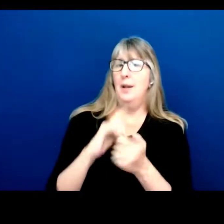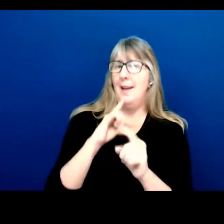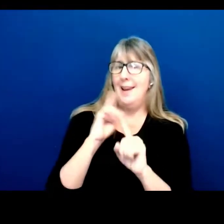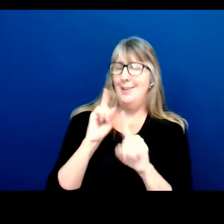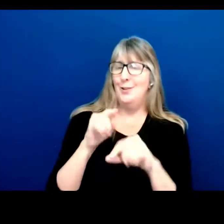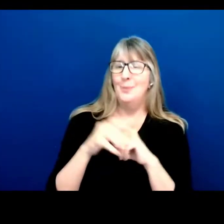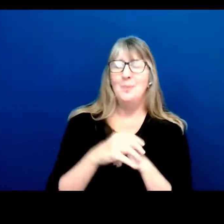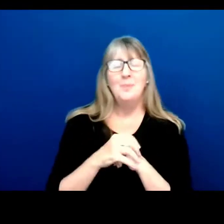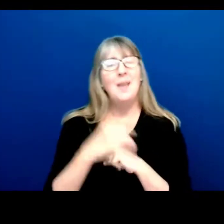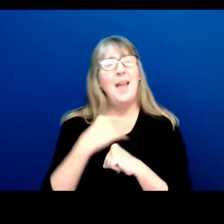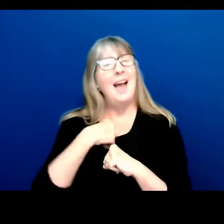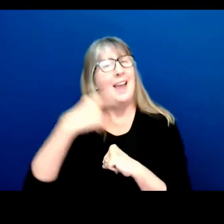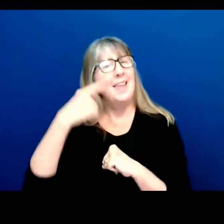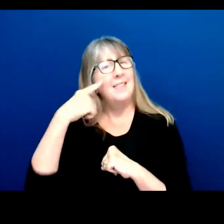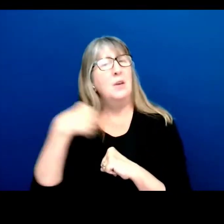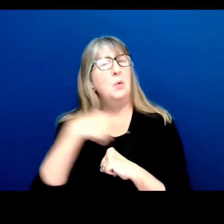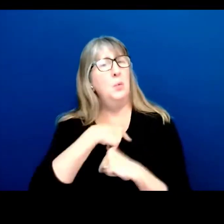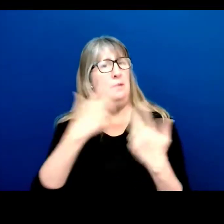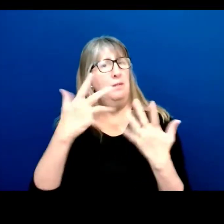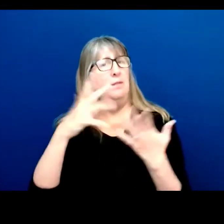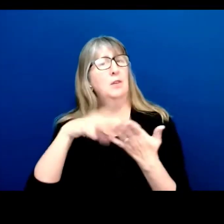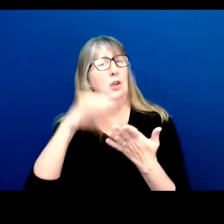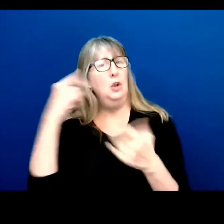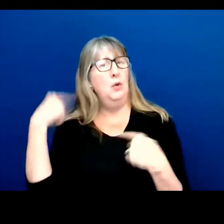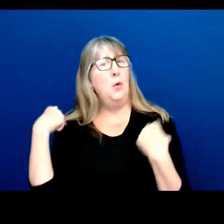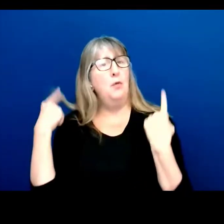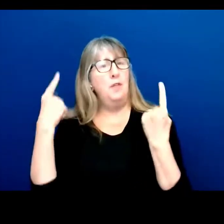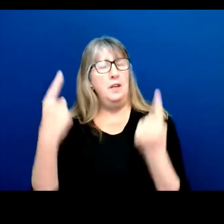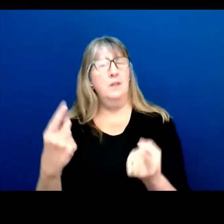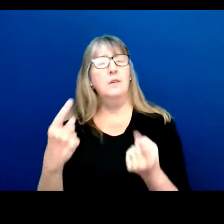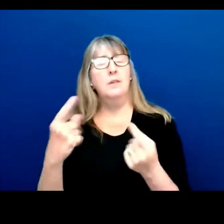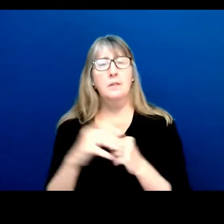I think we've learned over the years that there's a number of ways.